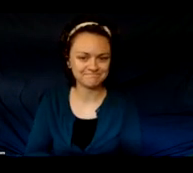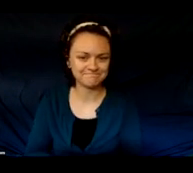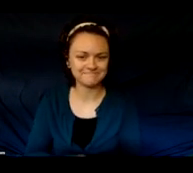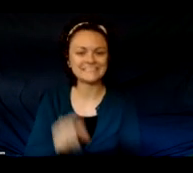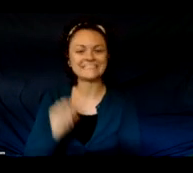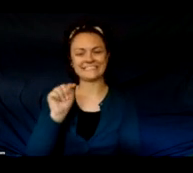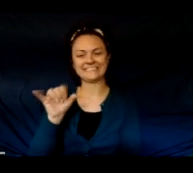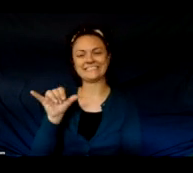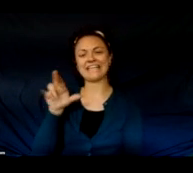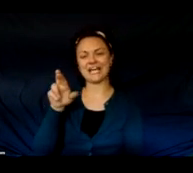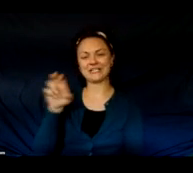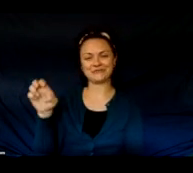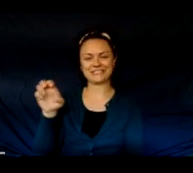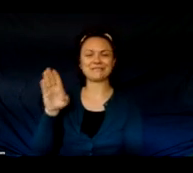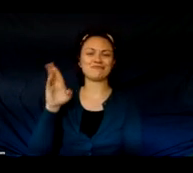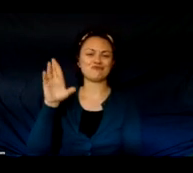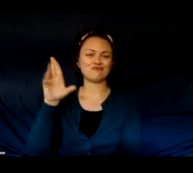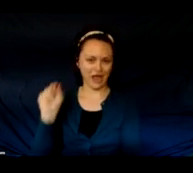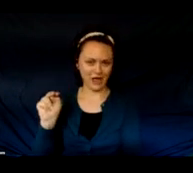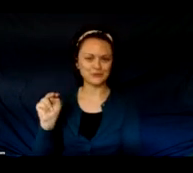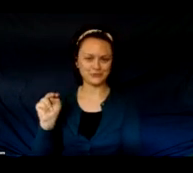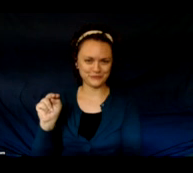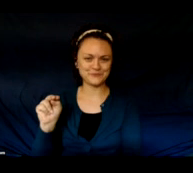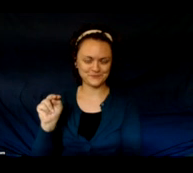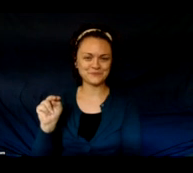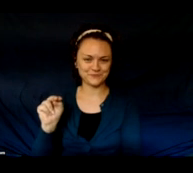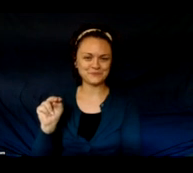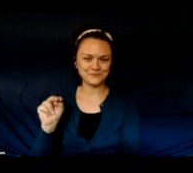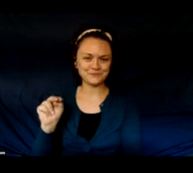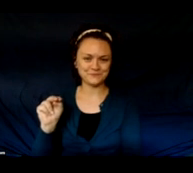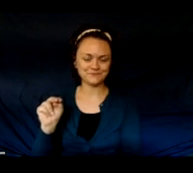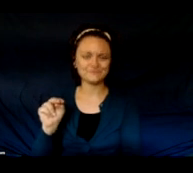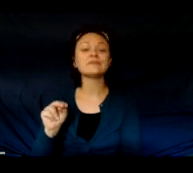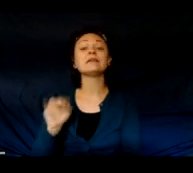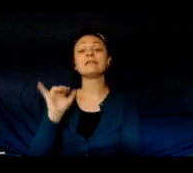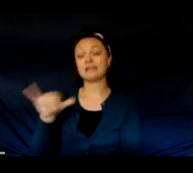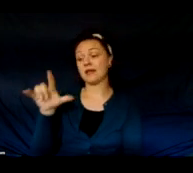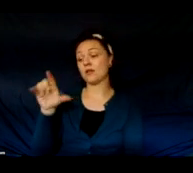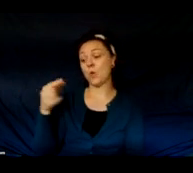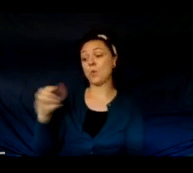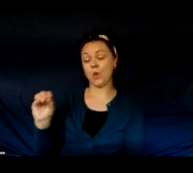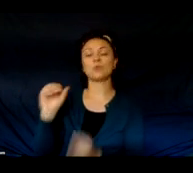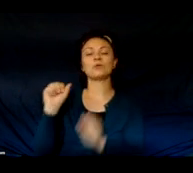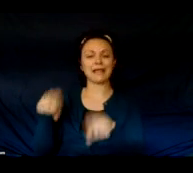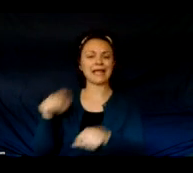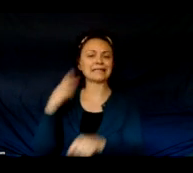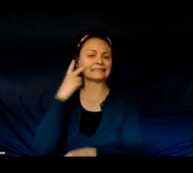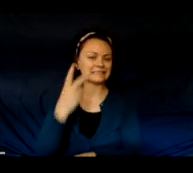This logo can be found within this Powerpoint on our website,